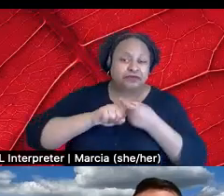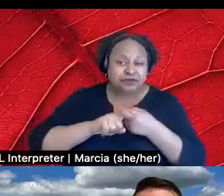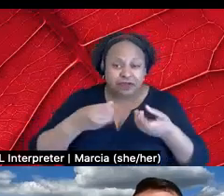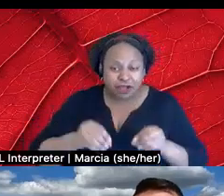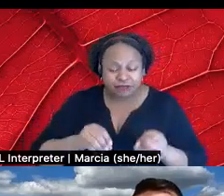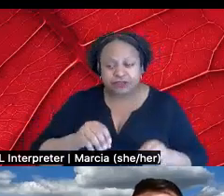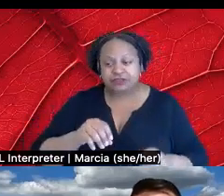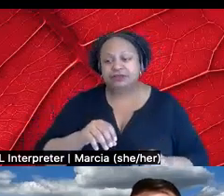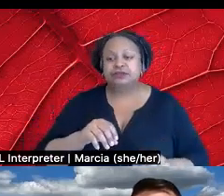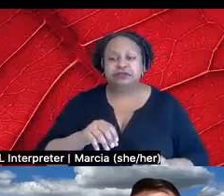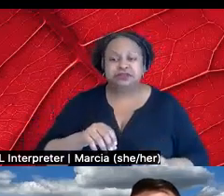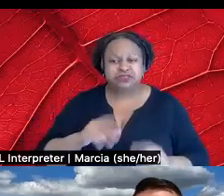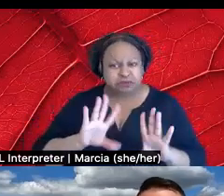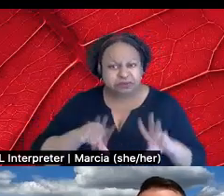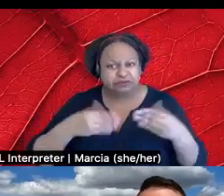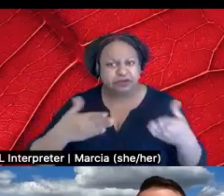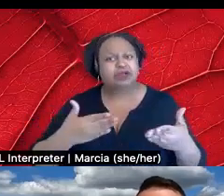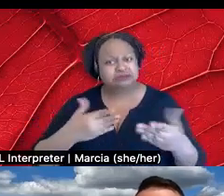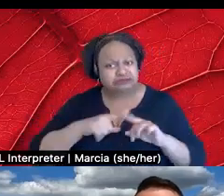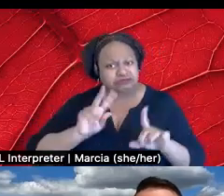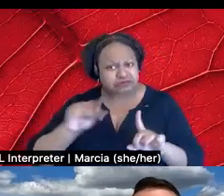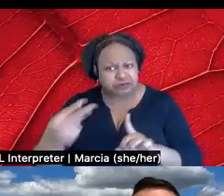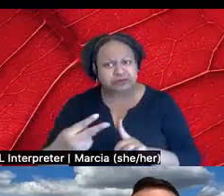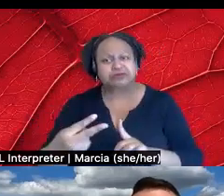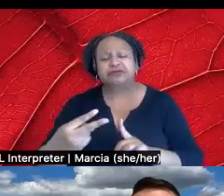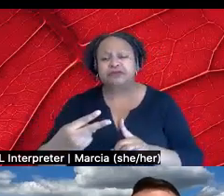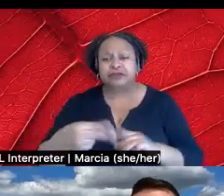really different perspectives on accessibility and inclusion from the private sector.